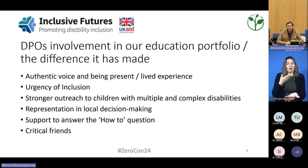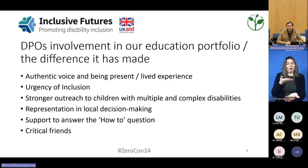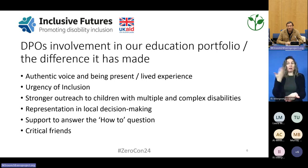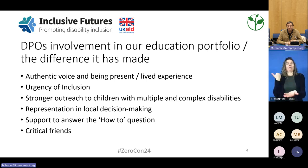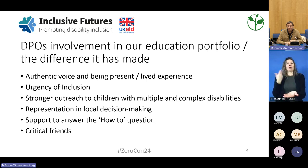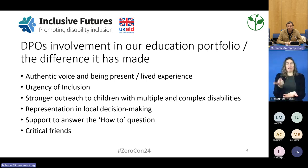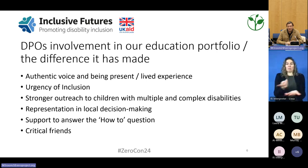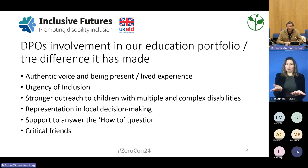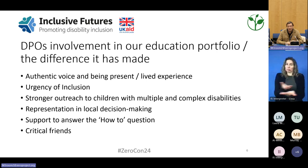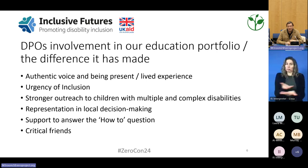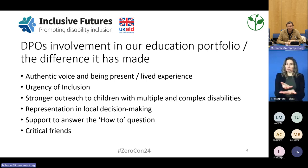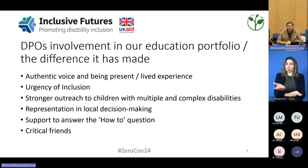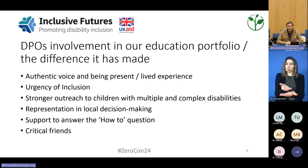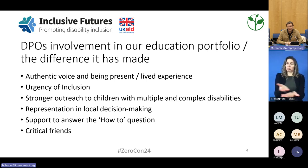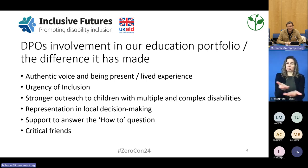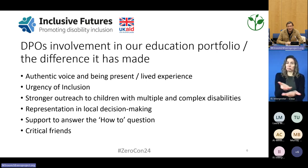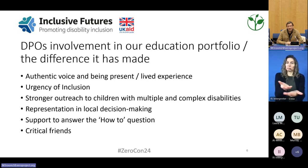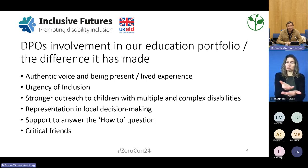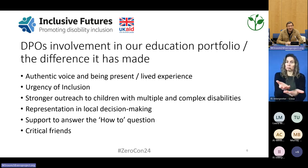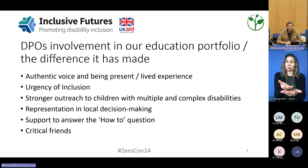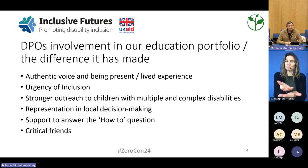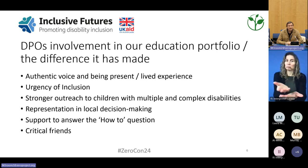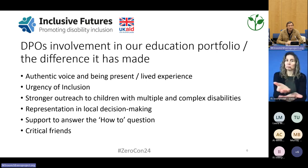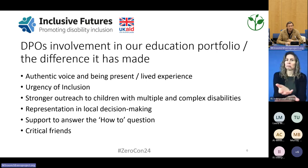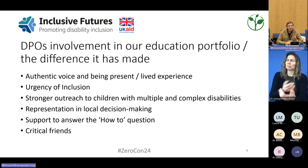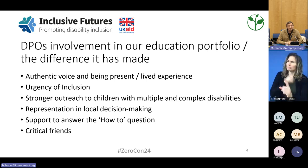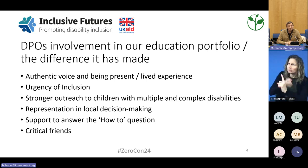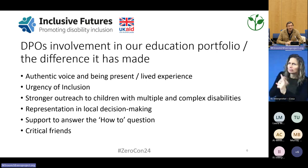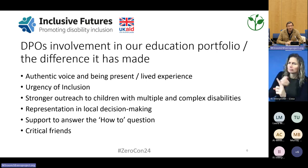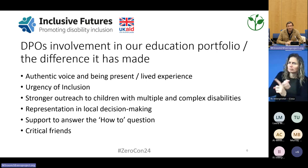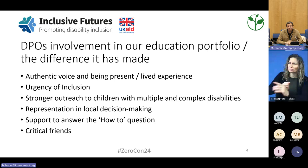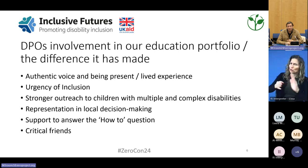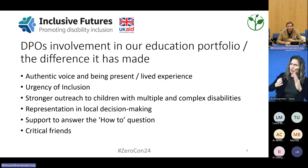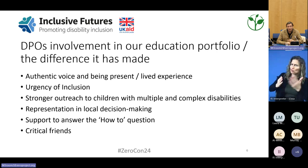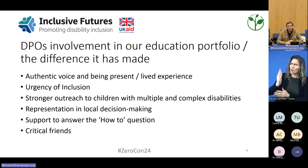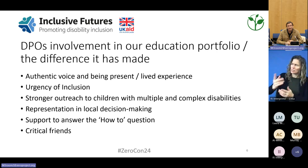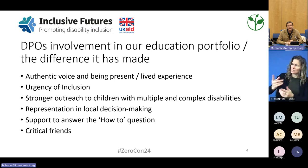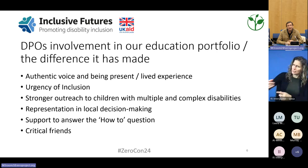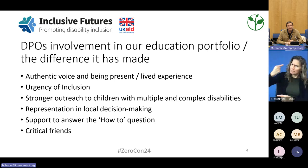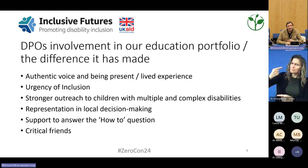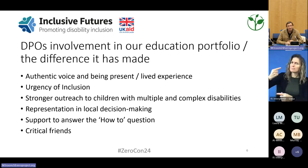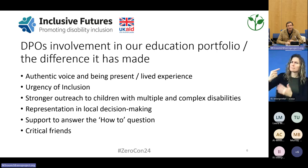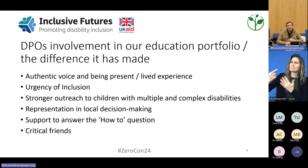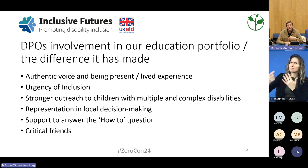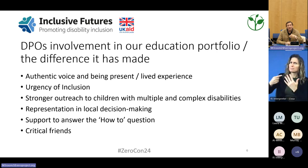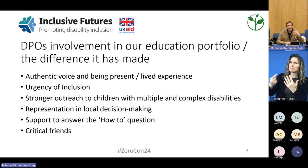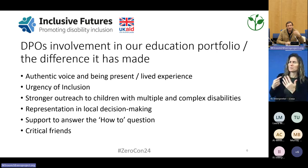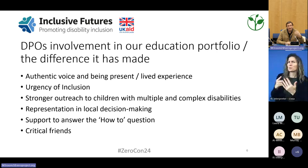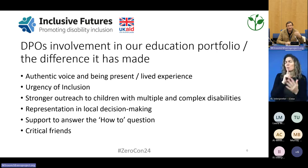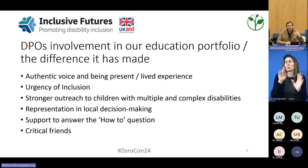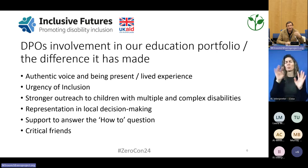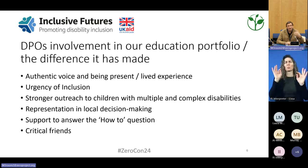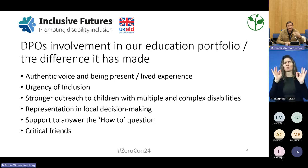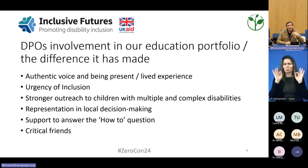and to fight and demand their rights. They are really a force to help to address the question of